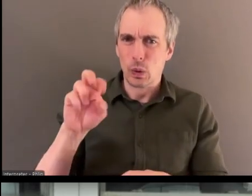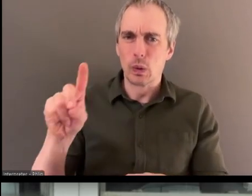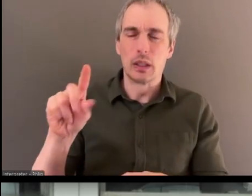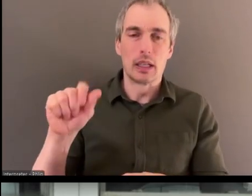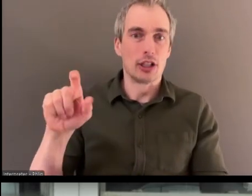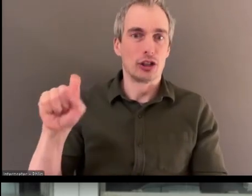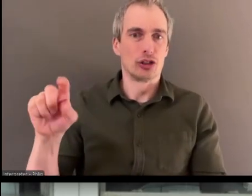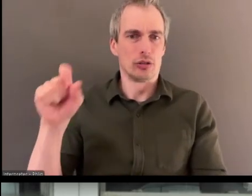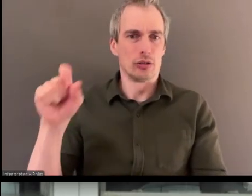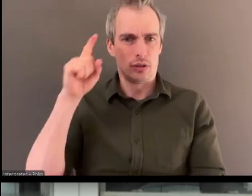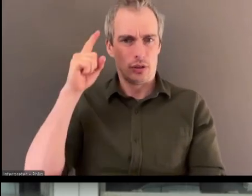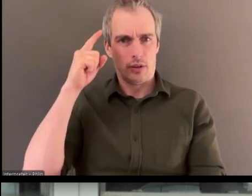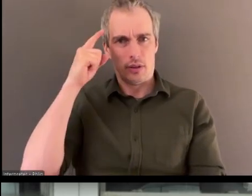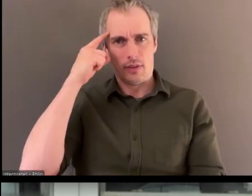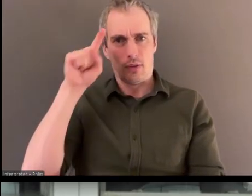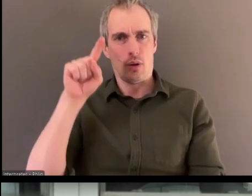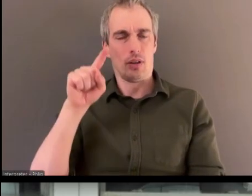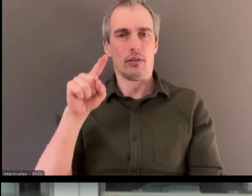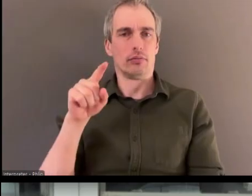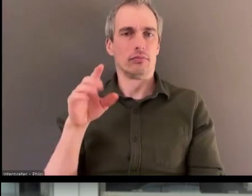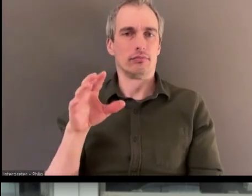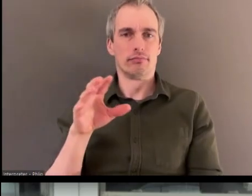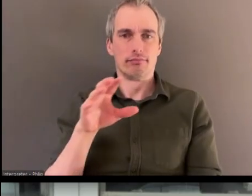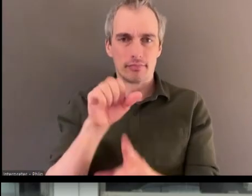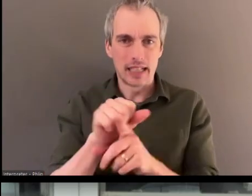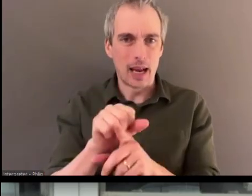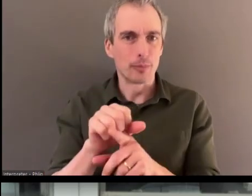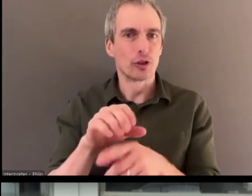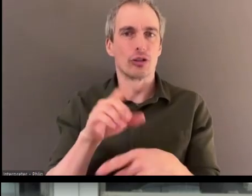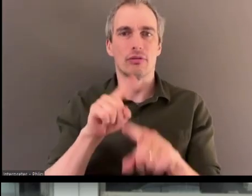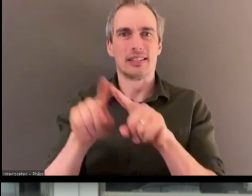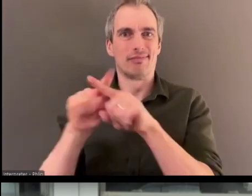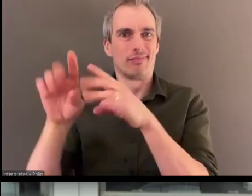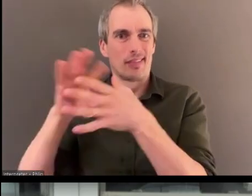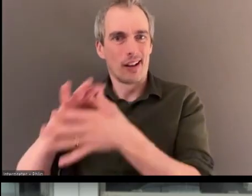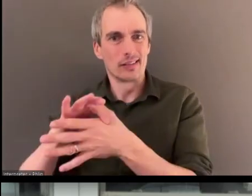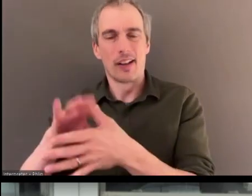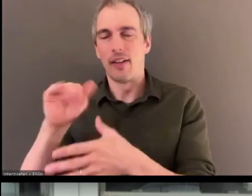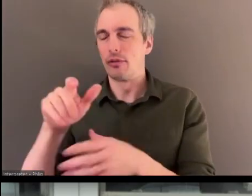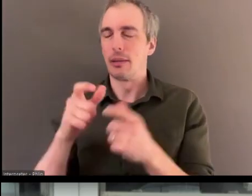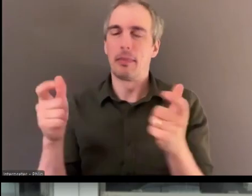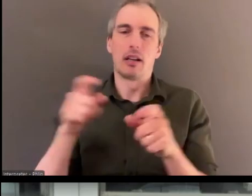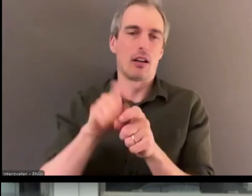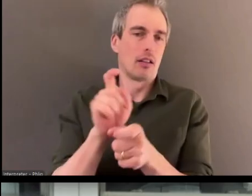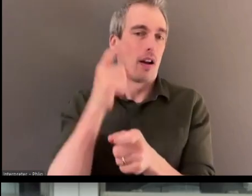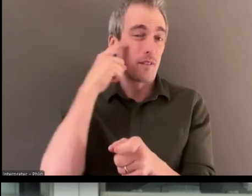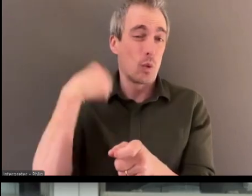And we're using the word AI harness again and again and again because I like to think of it as